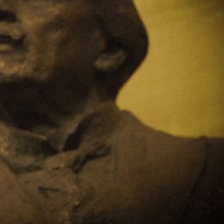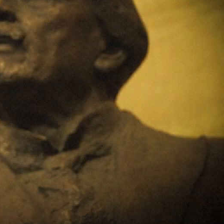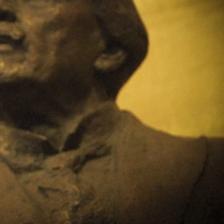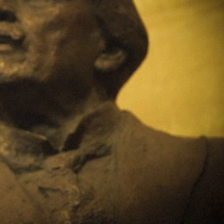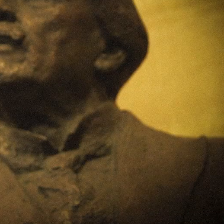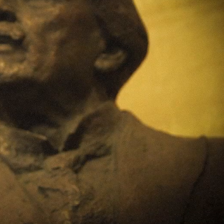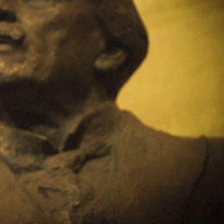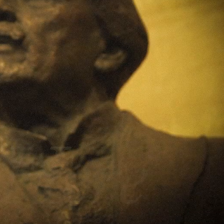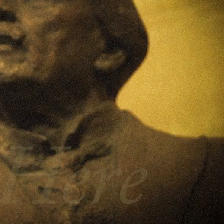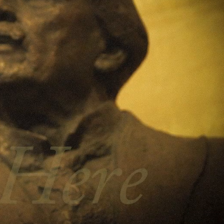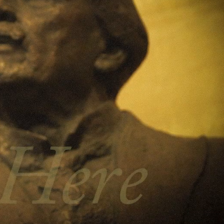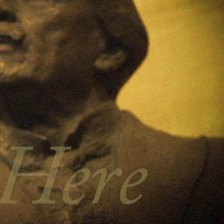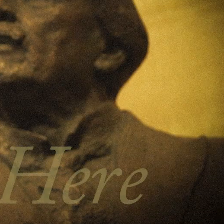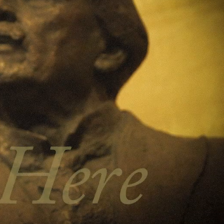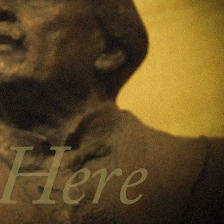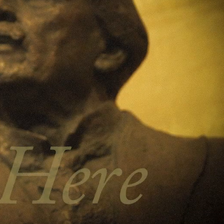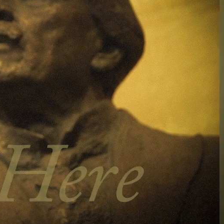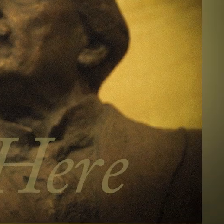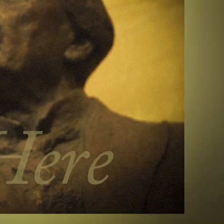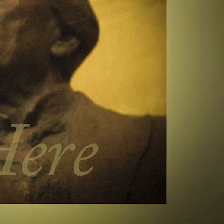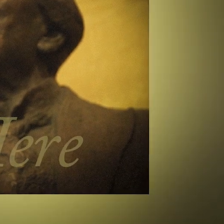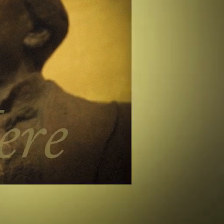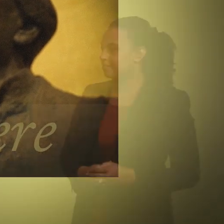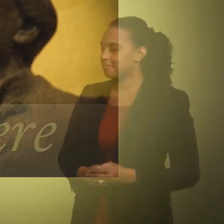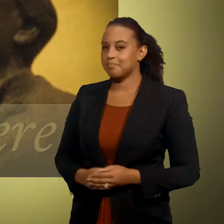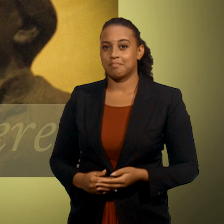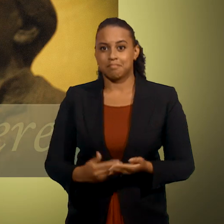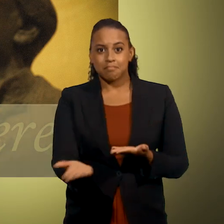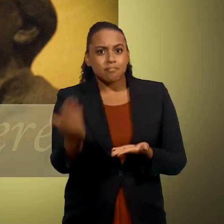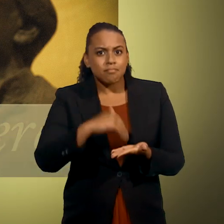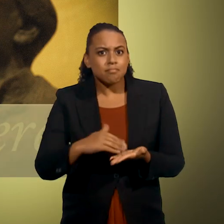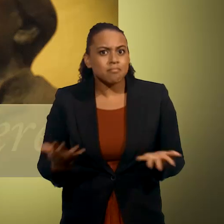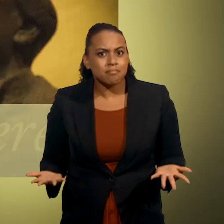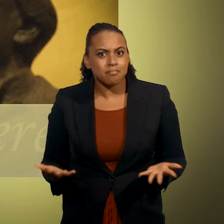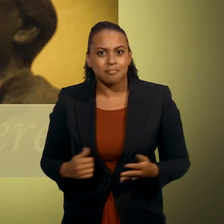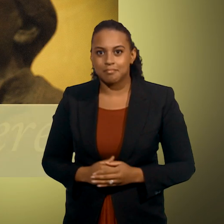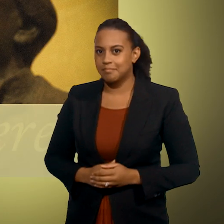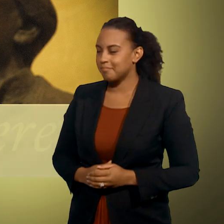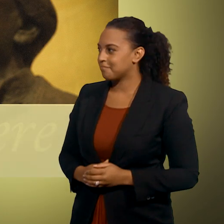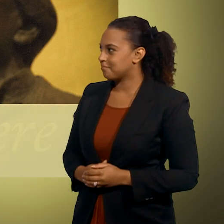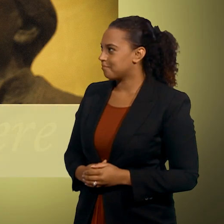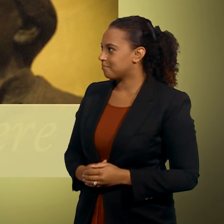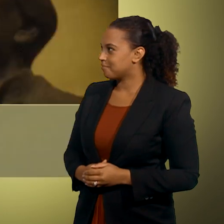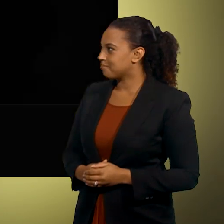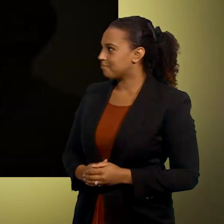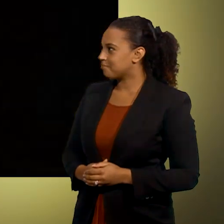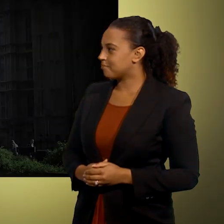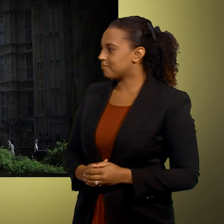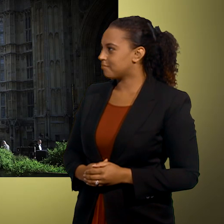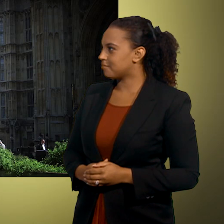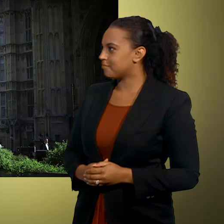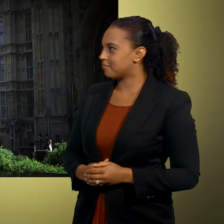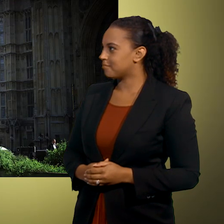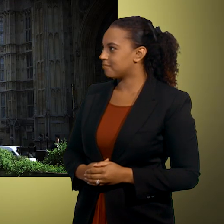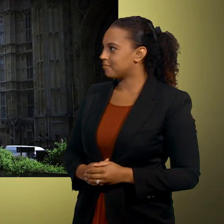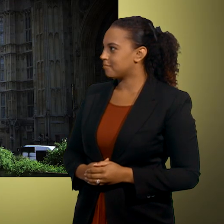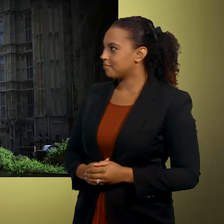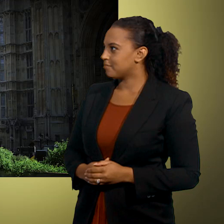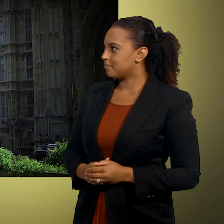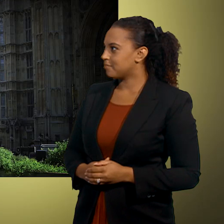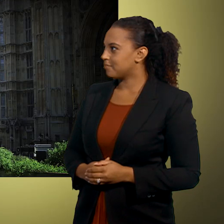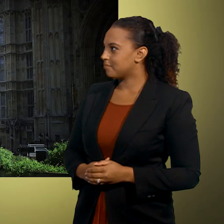Getting Here